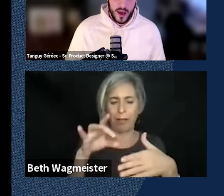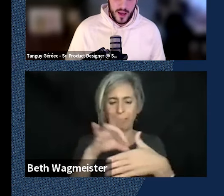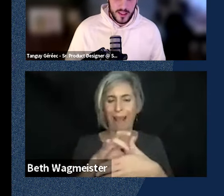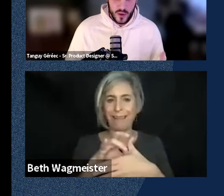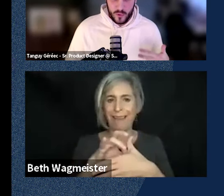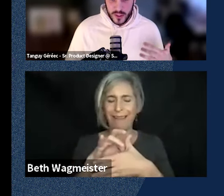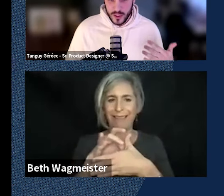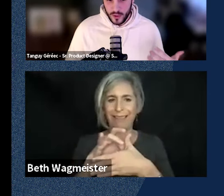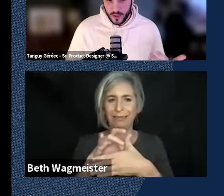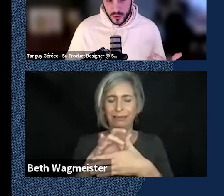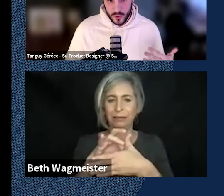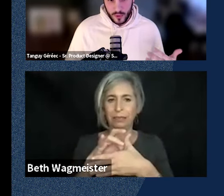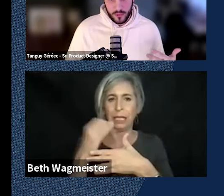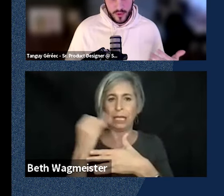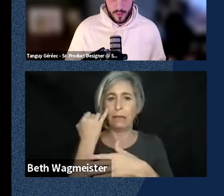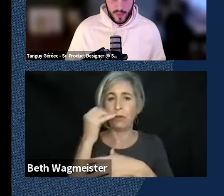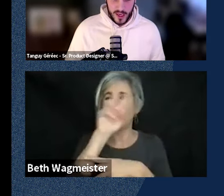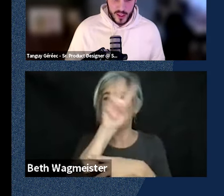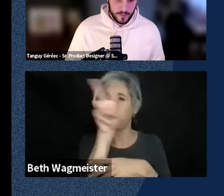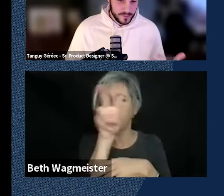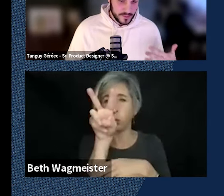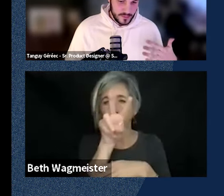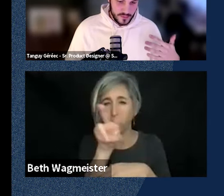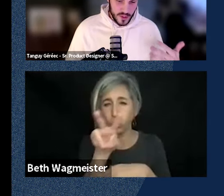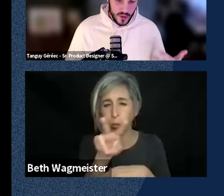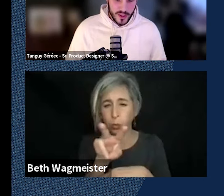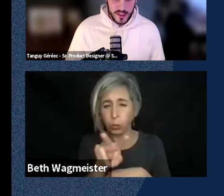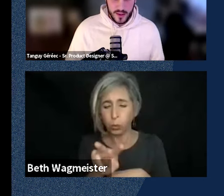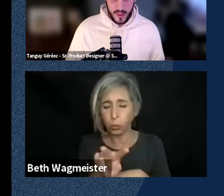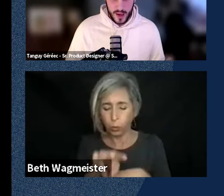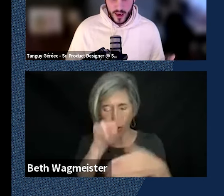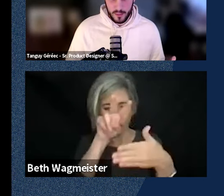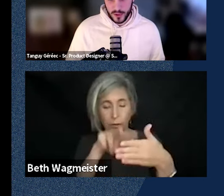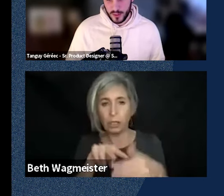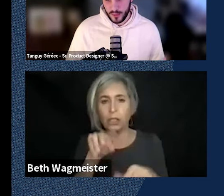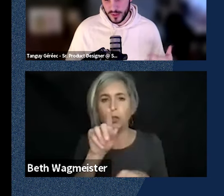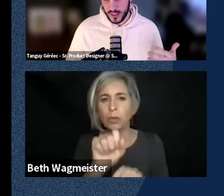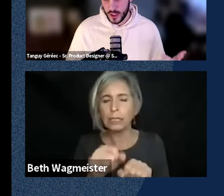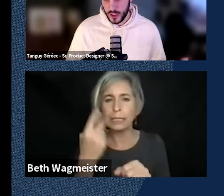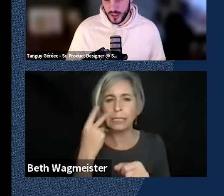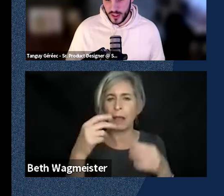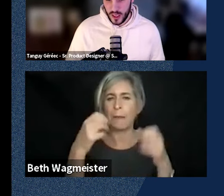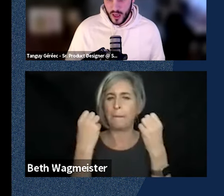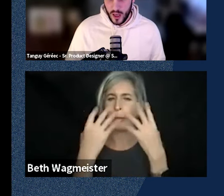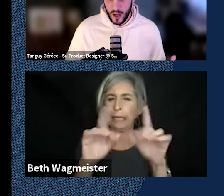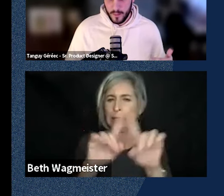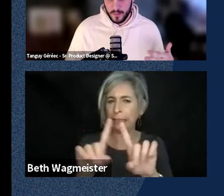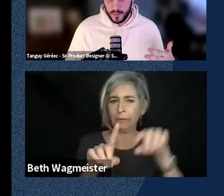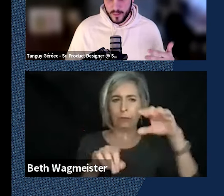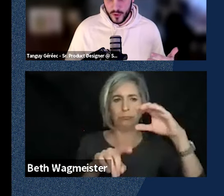And so if we scroll scroll through that page, you can see that there are multiple sections.